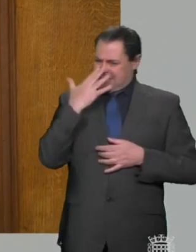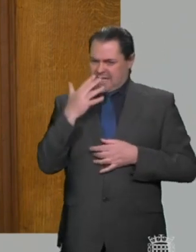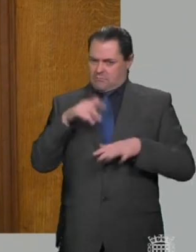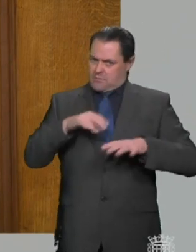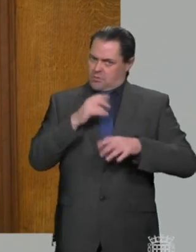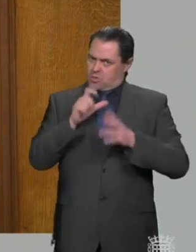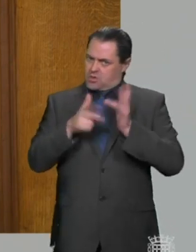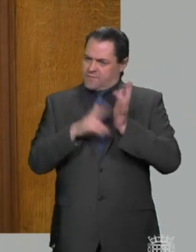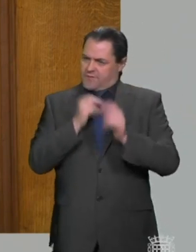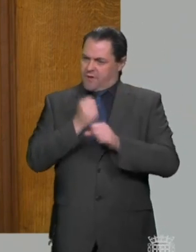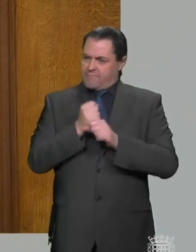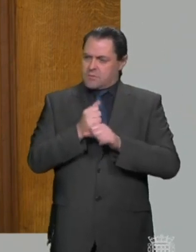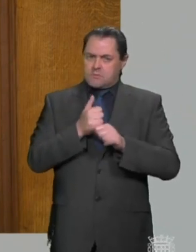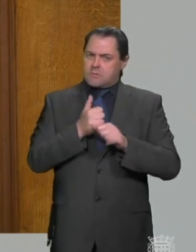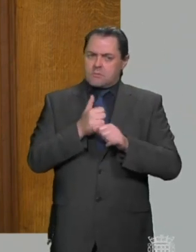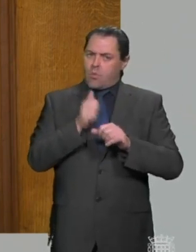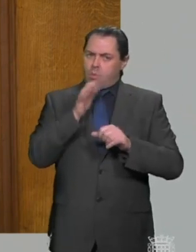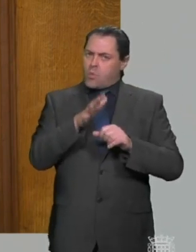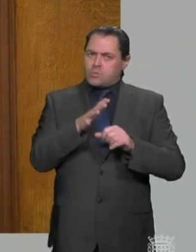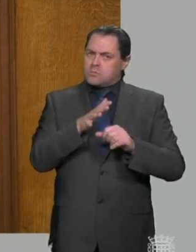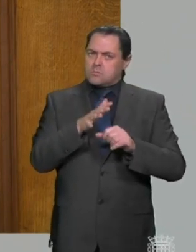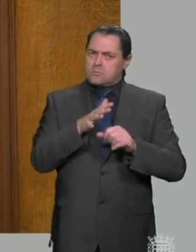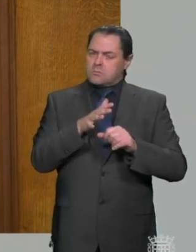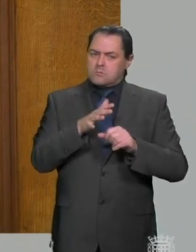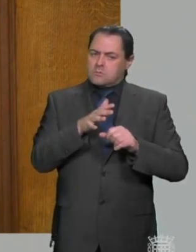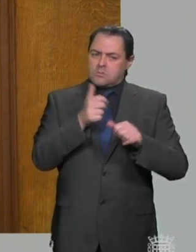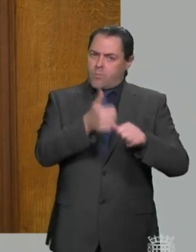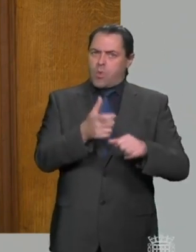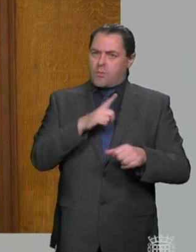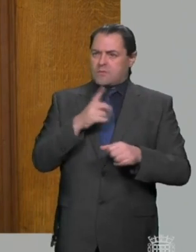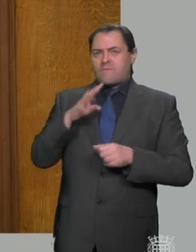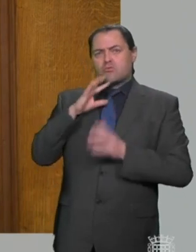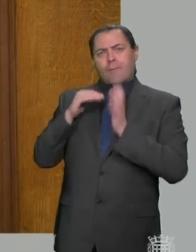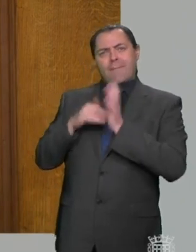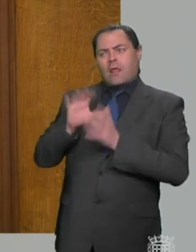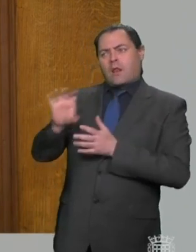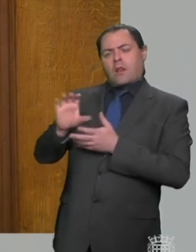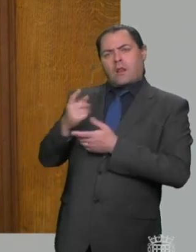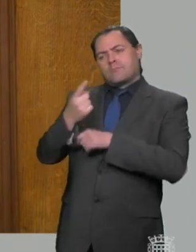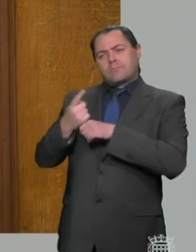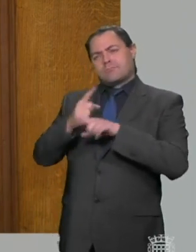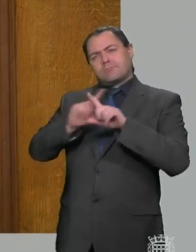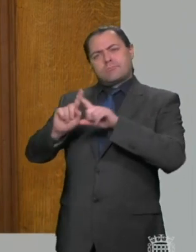They have approved more than £400 million in arms to Israel since 2015, so can the Prime Minister